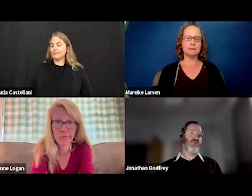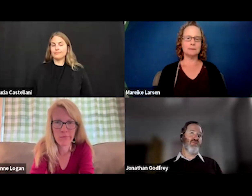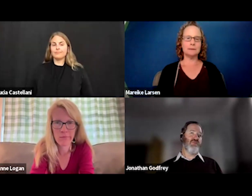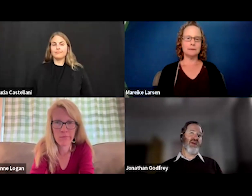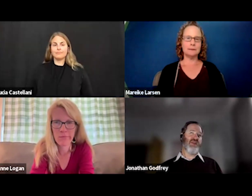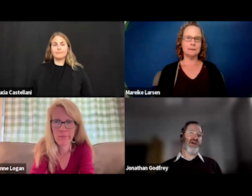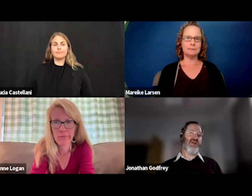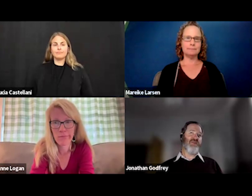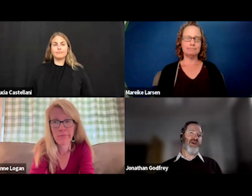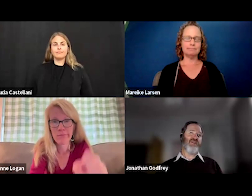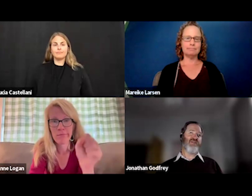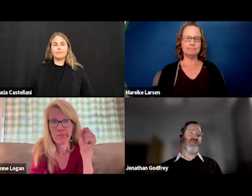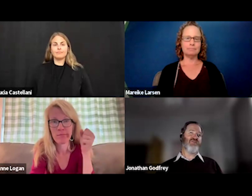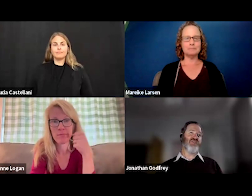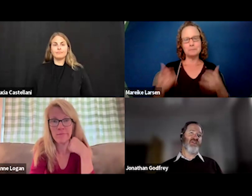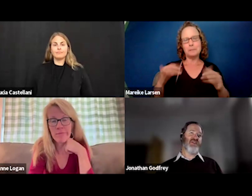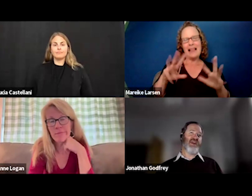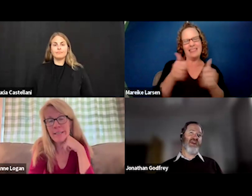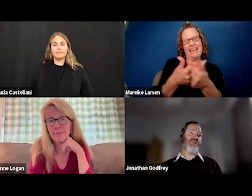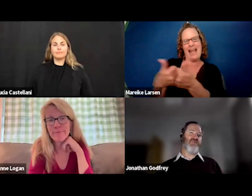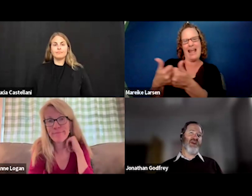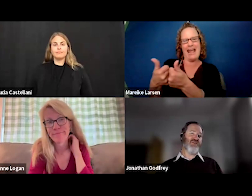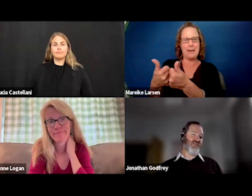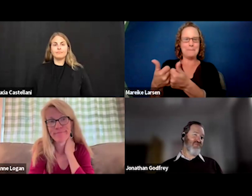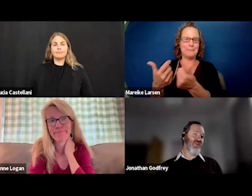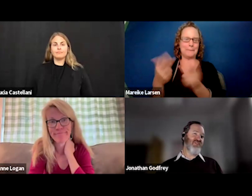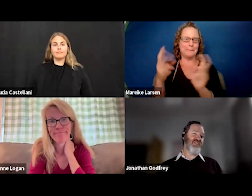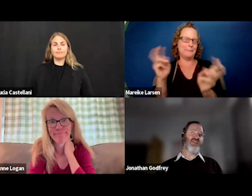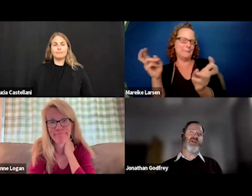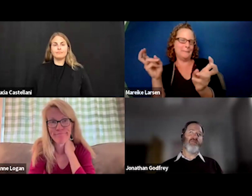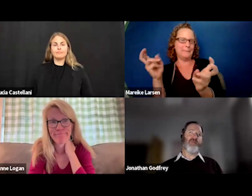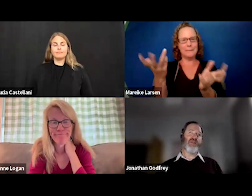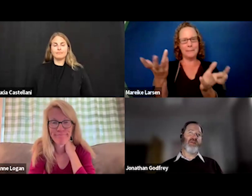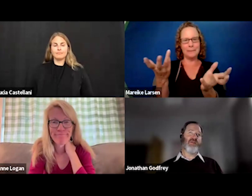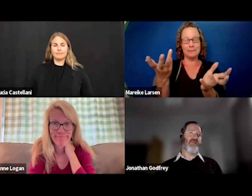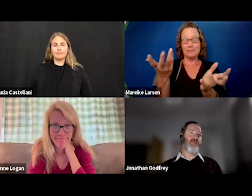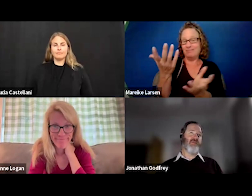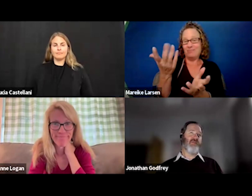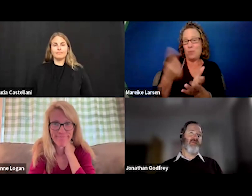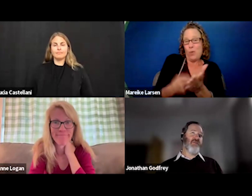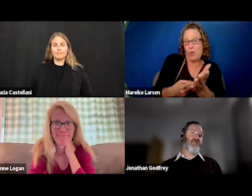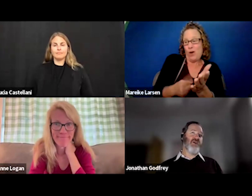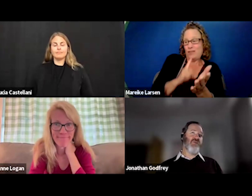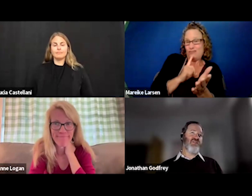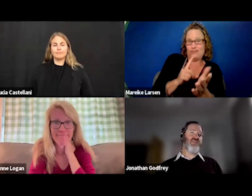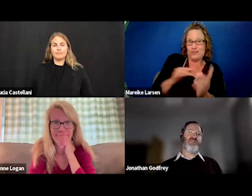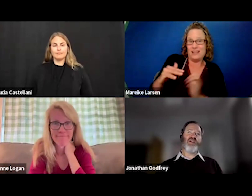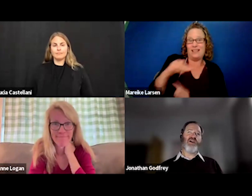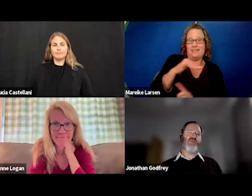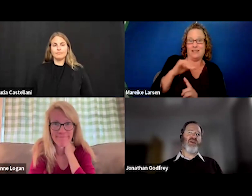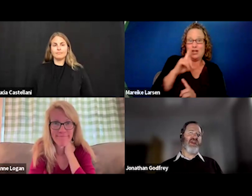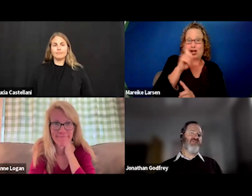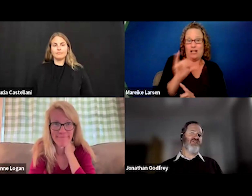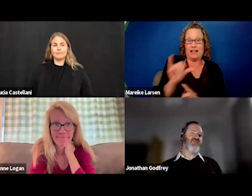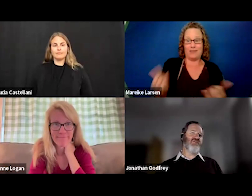and play the game as it is at this point in time. I would seriously hope that attitudes